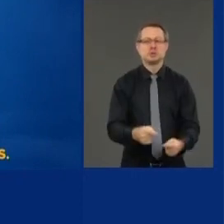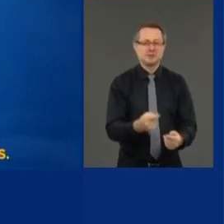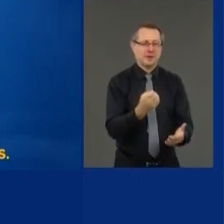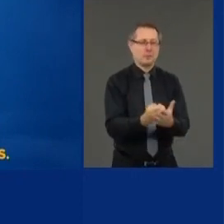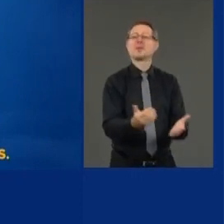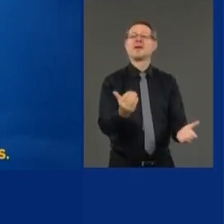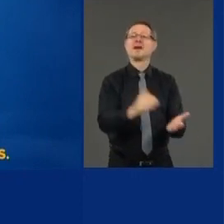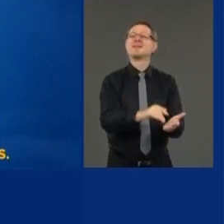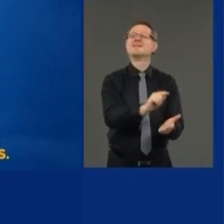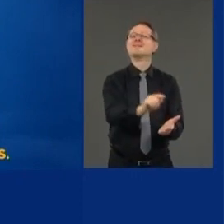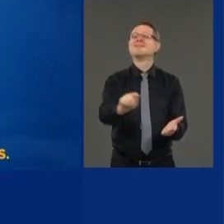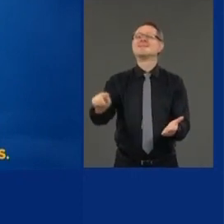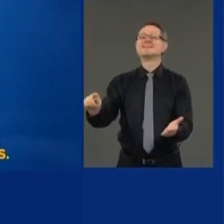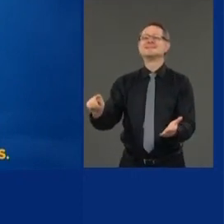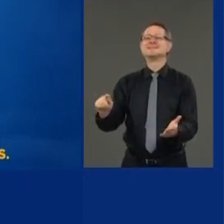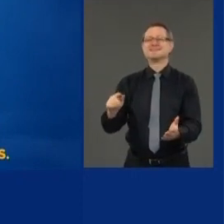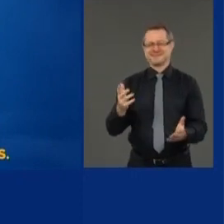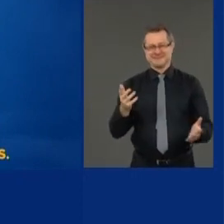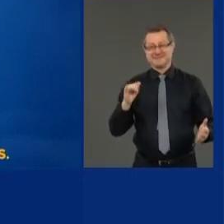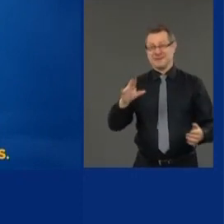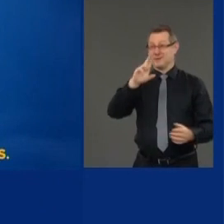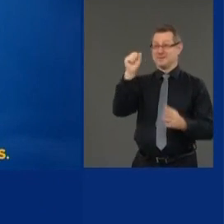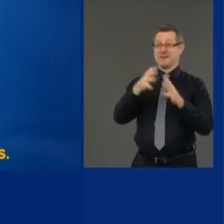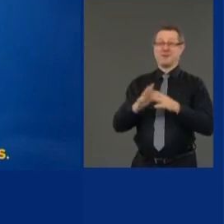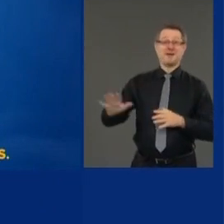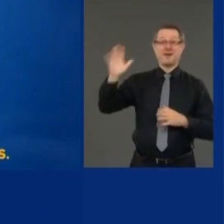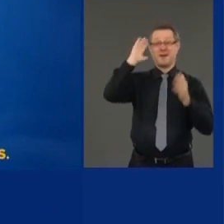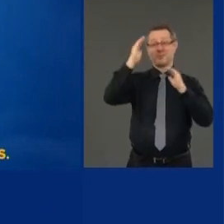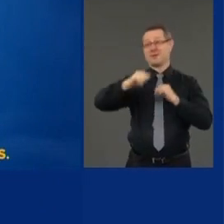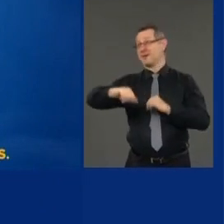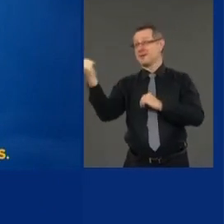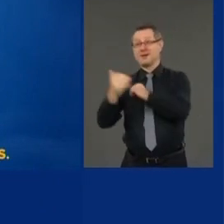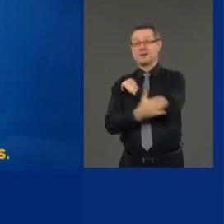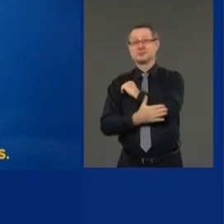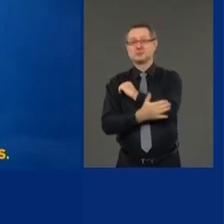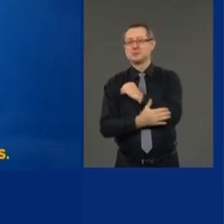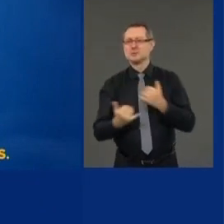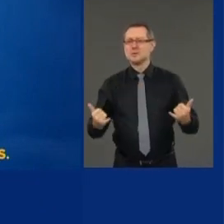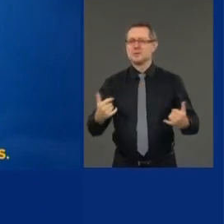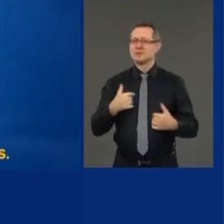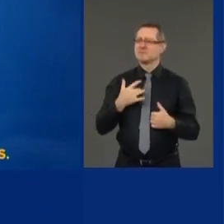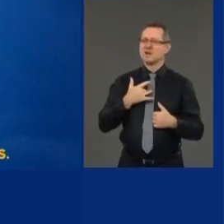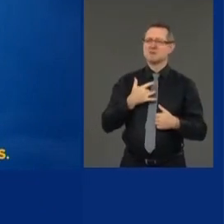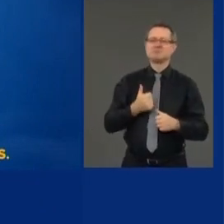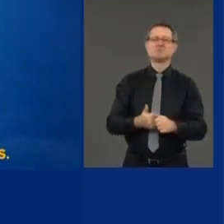I JUST PROCLAIMED A NEW RECORD. THEY ARE RECLOSING.